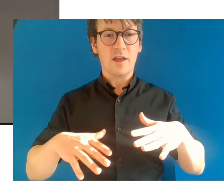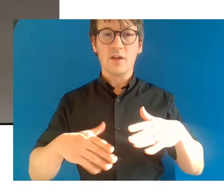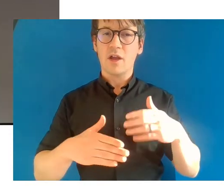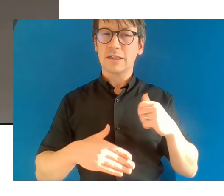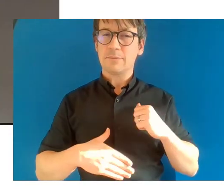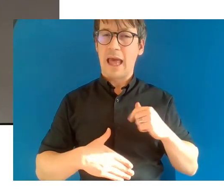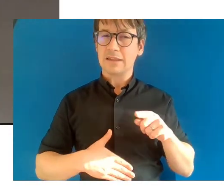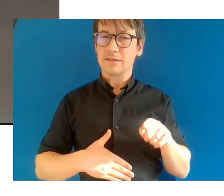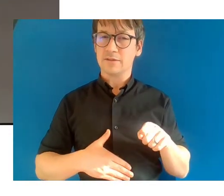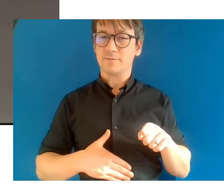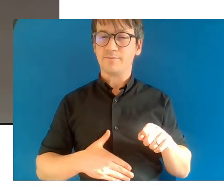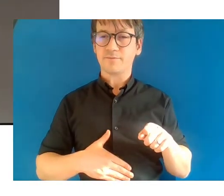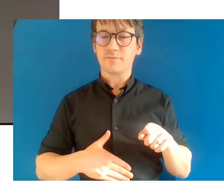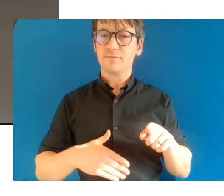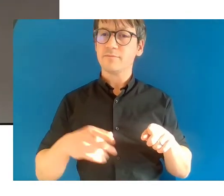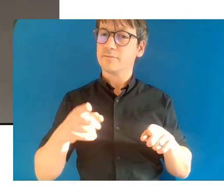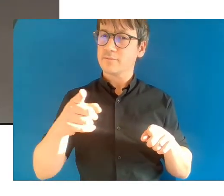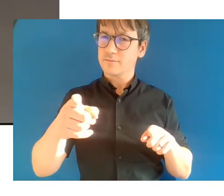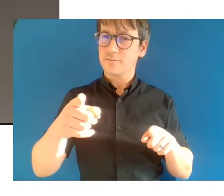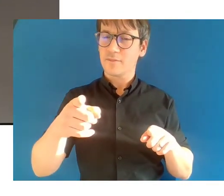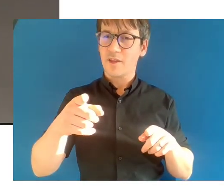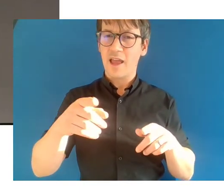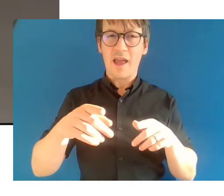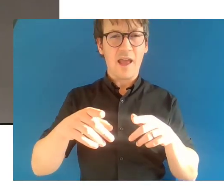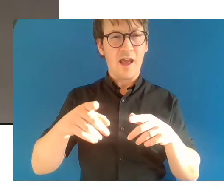On the screen you can see some images of Alex there.